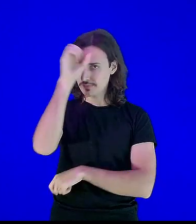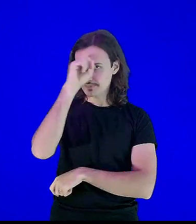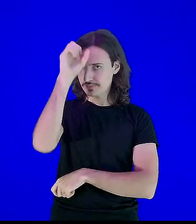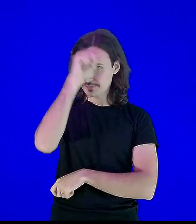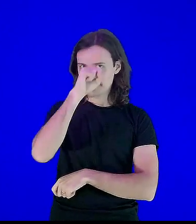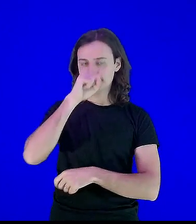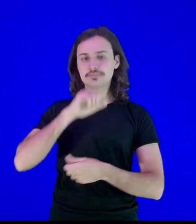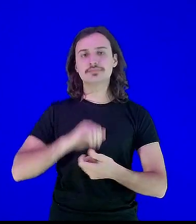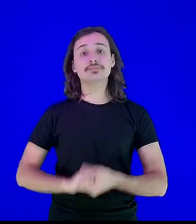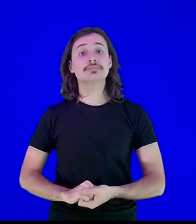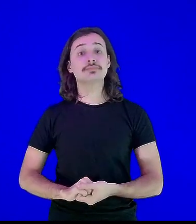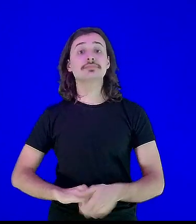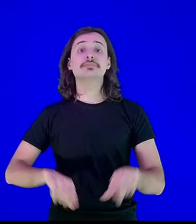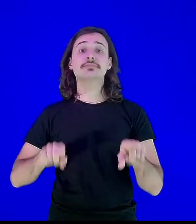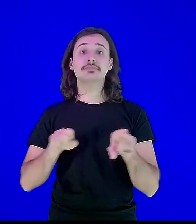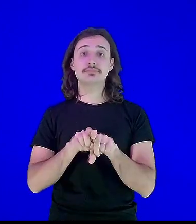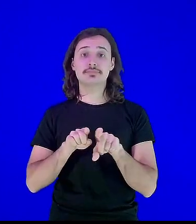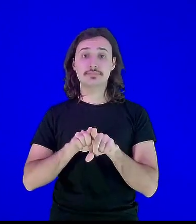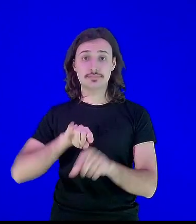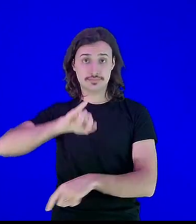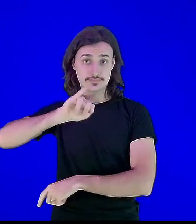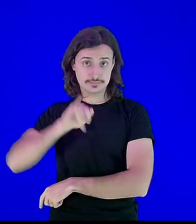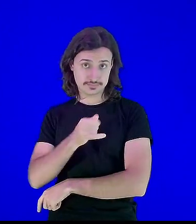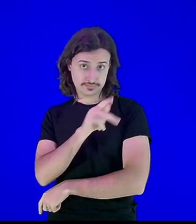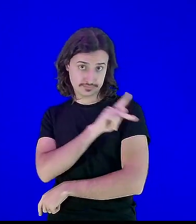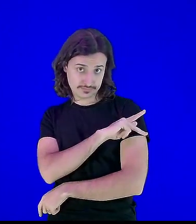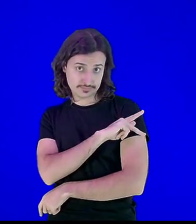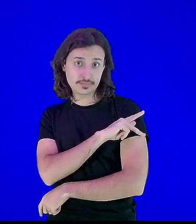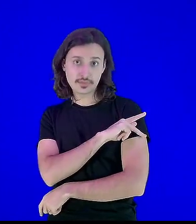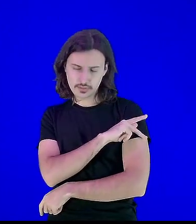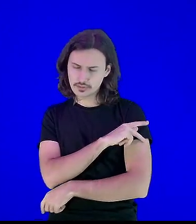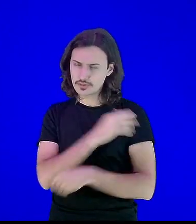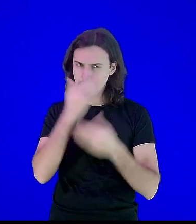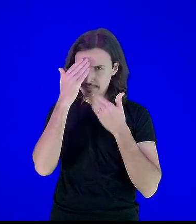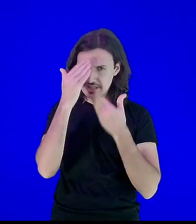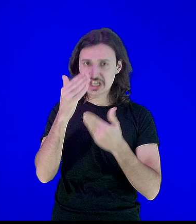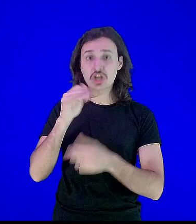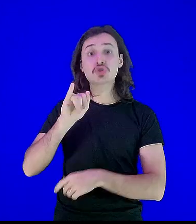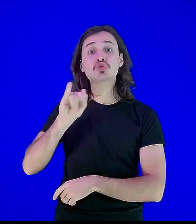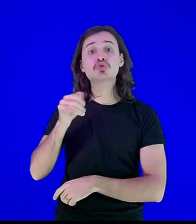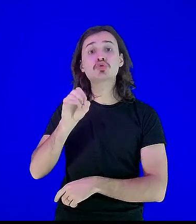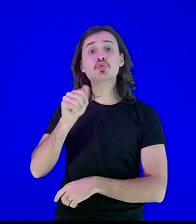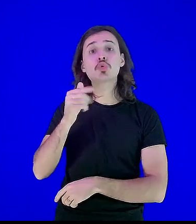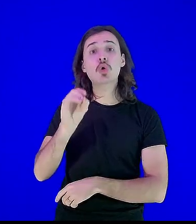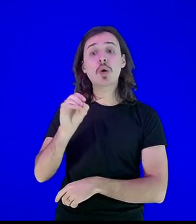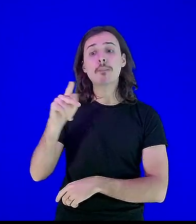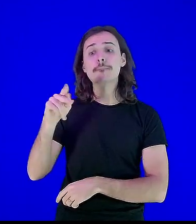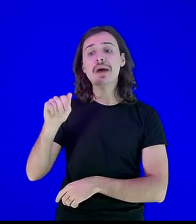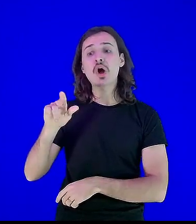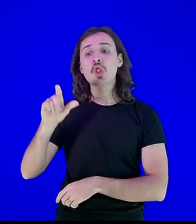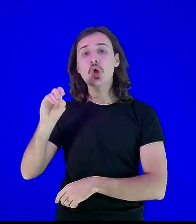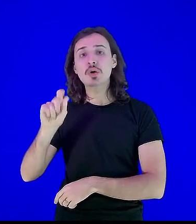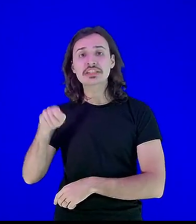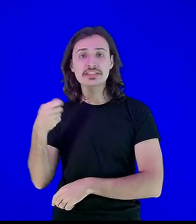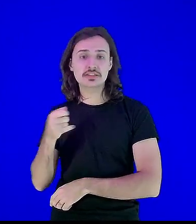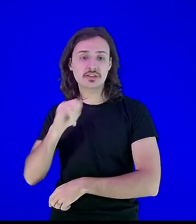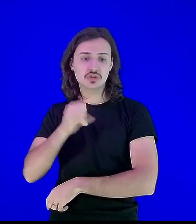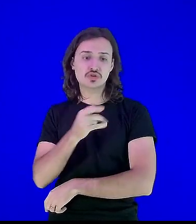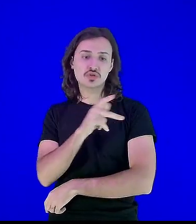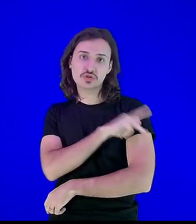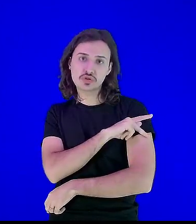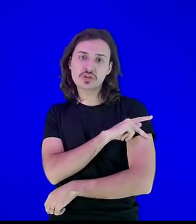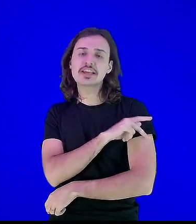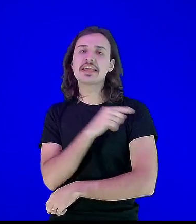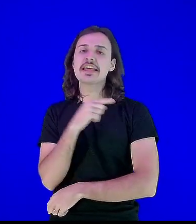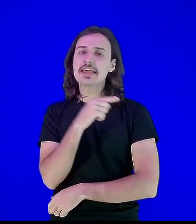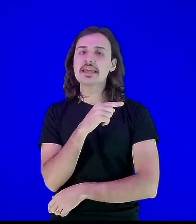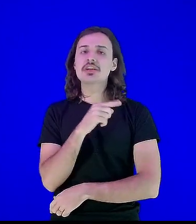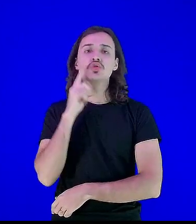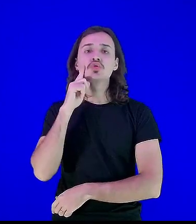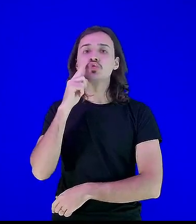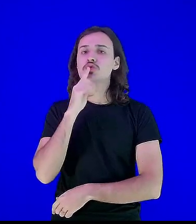I also want to thanks João Paulo, he's a Brazilian Deaf Author. He has written his thesis